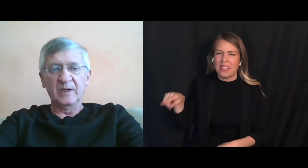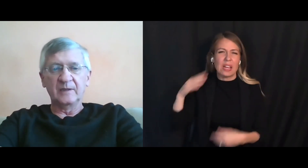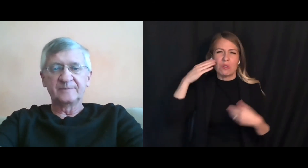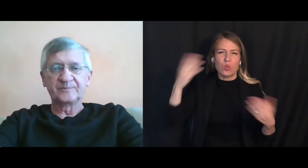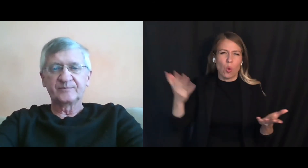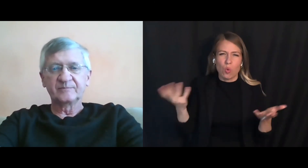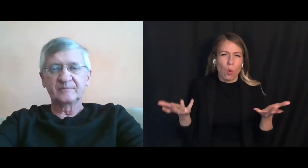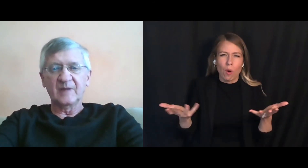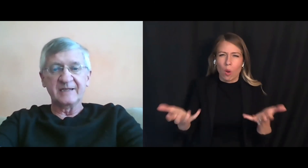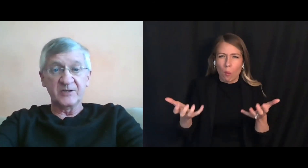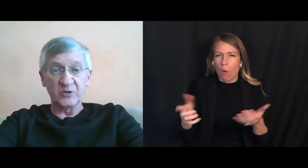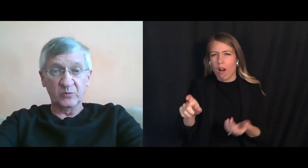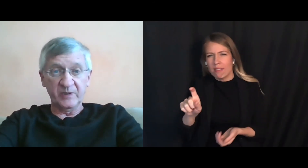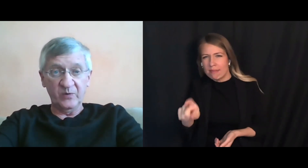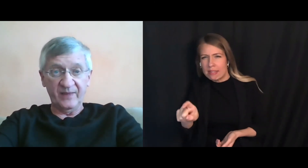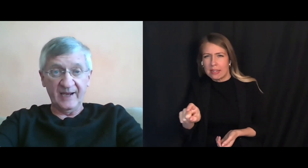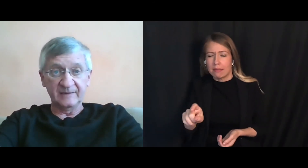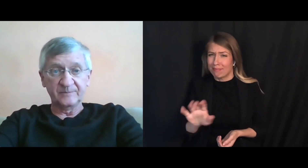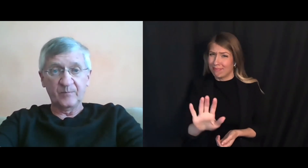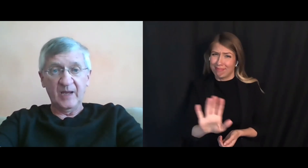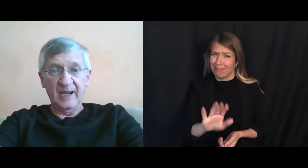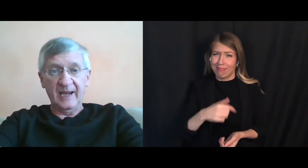Well, I disagree with that.